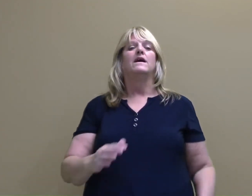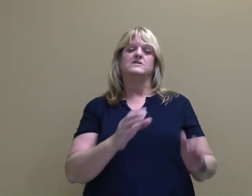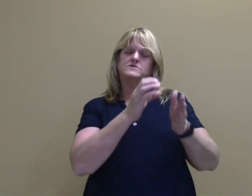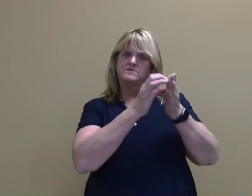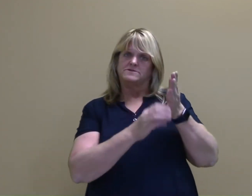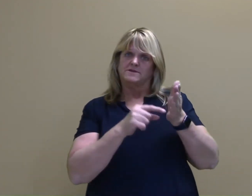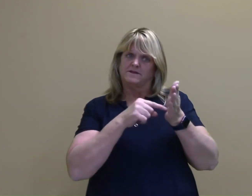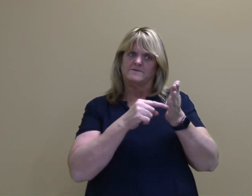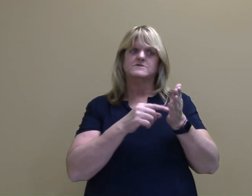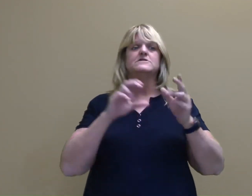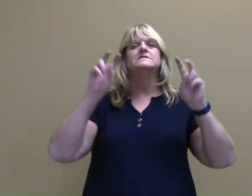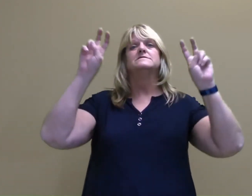Our chapter,